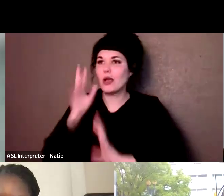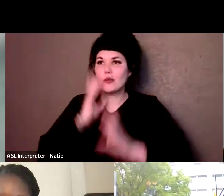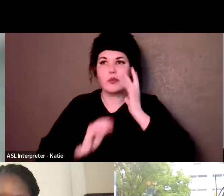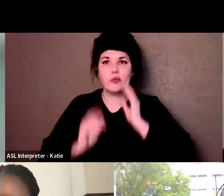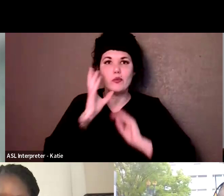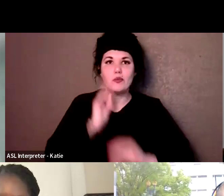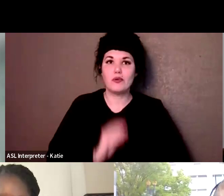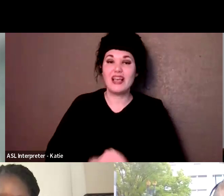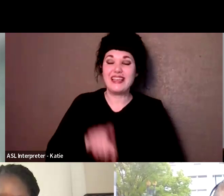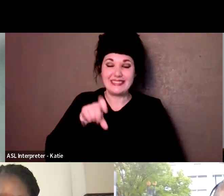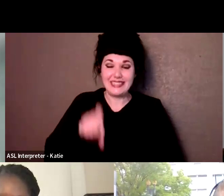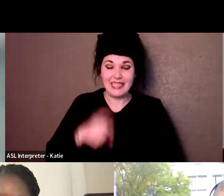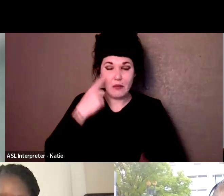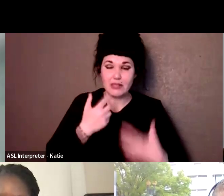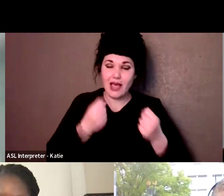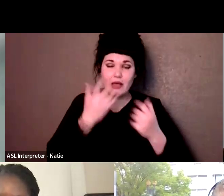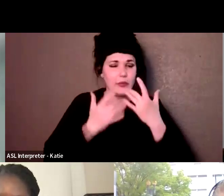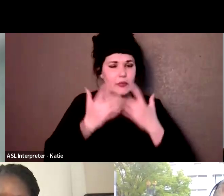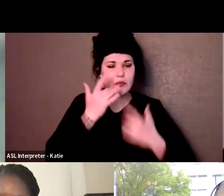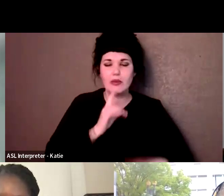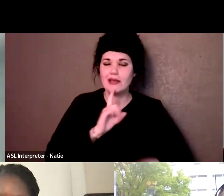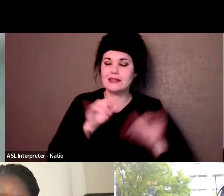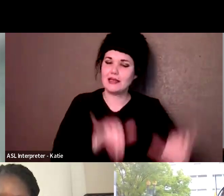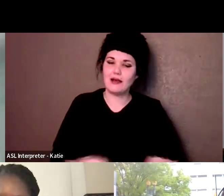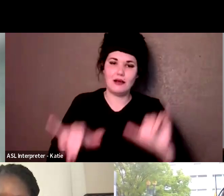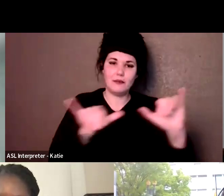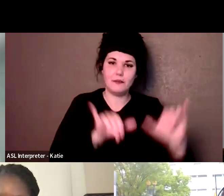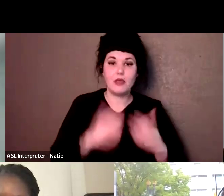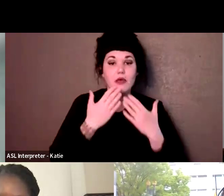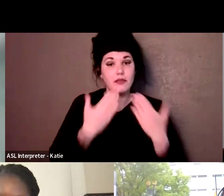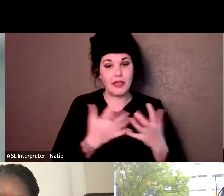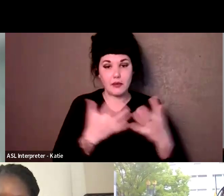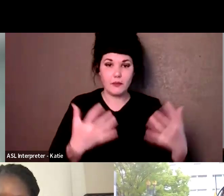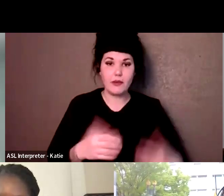communities, so thank you, Chuck, so much for that and then, Earl, how about you? Let's